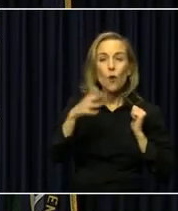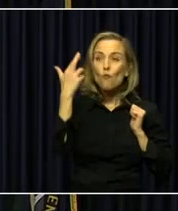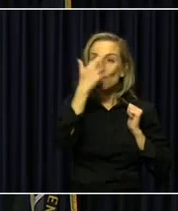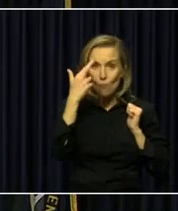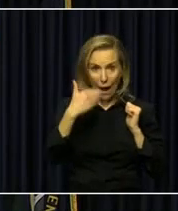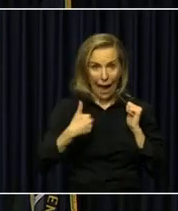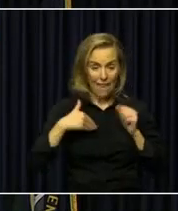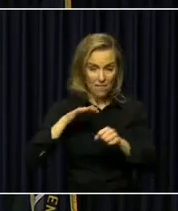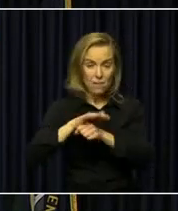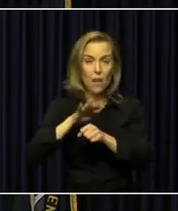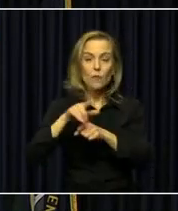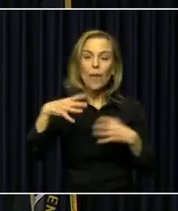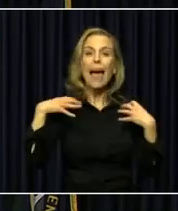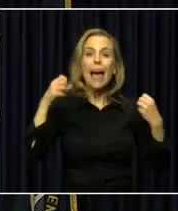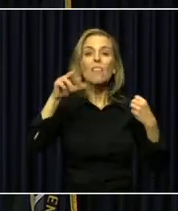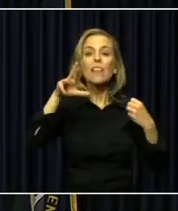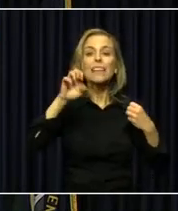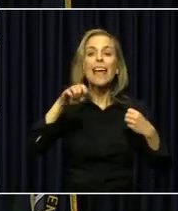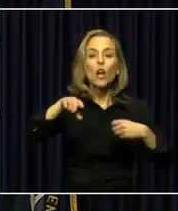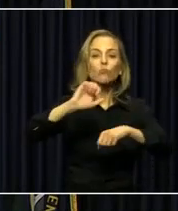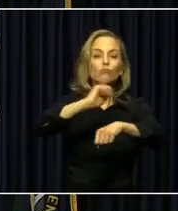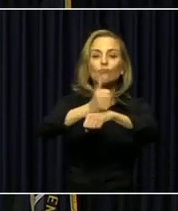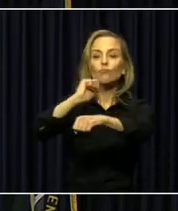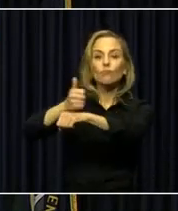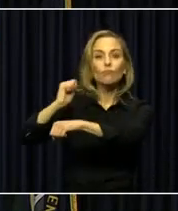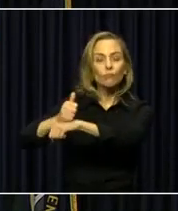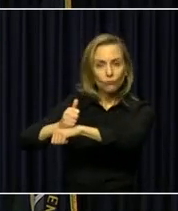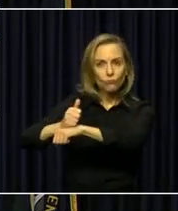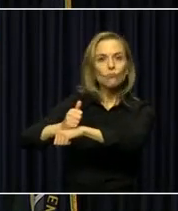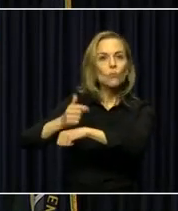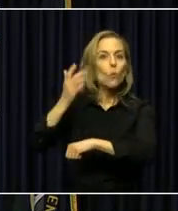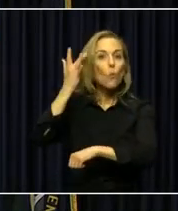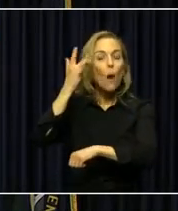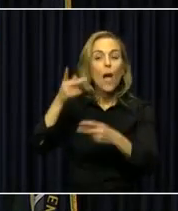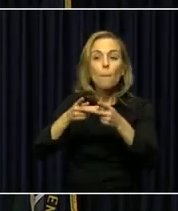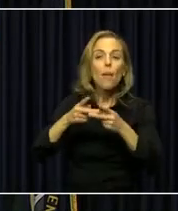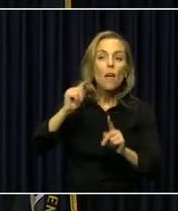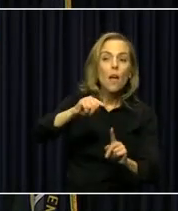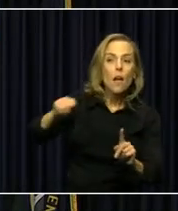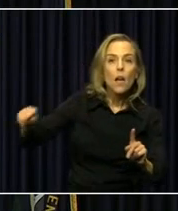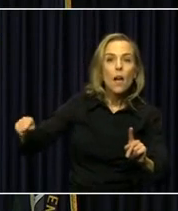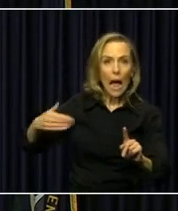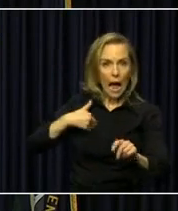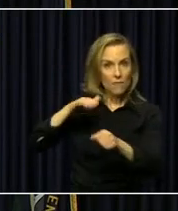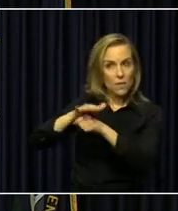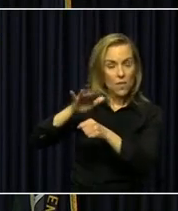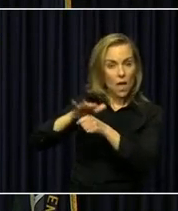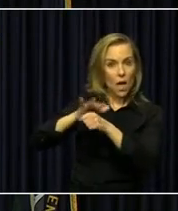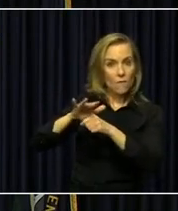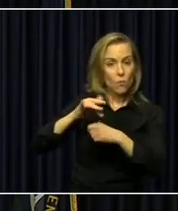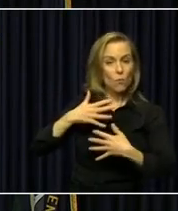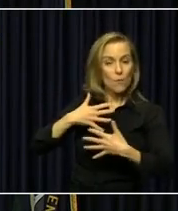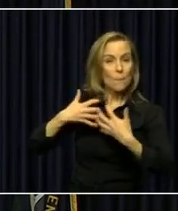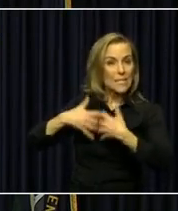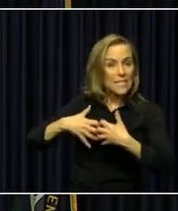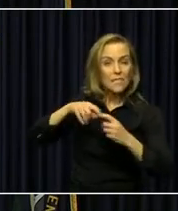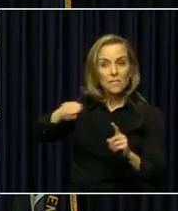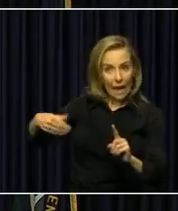WE'RE GOING TO HAVE A BIG NUMBER TODAY -- LOOK AT HOW OUR CURVE IS STARTING TO FLATTEN JUST IN